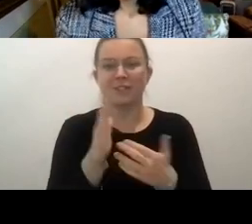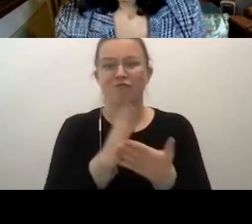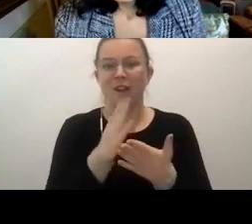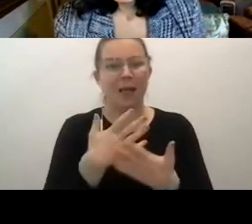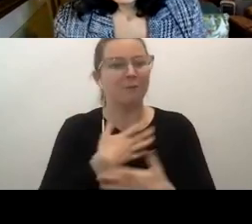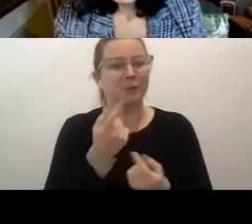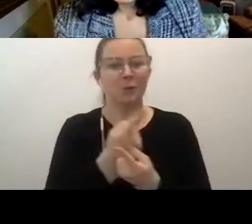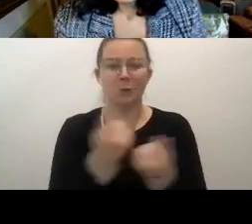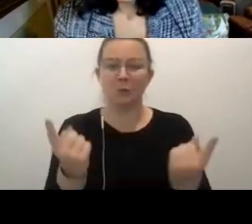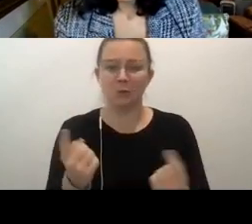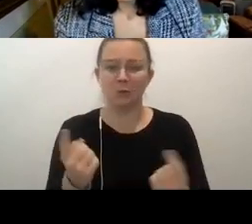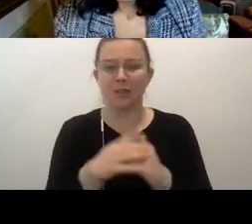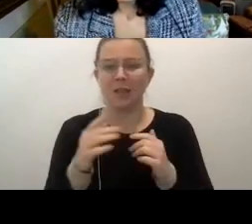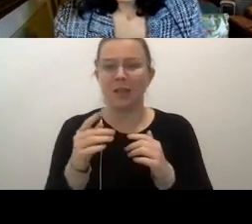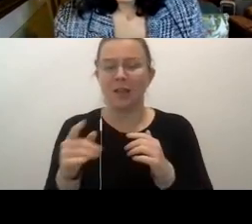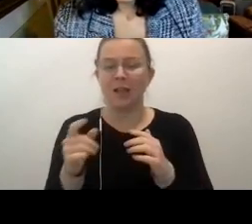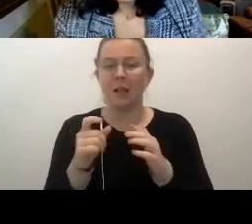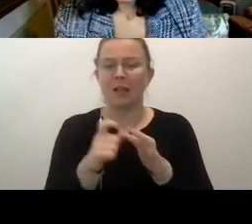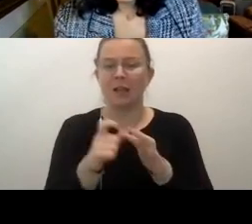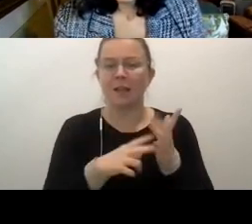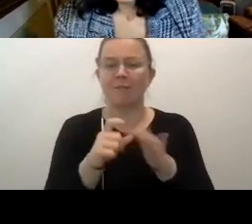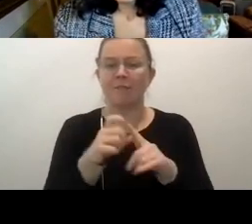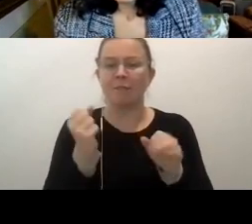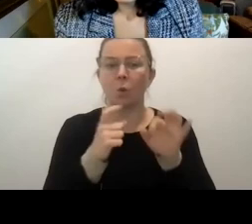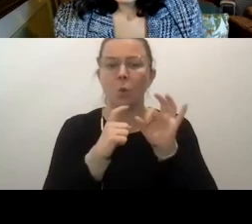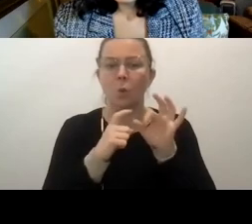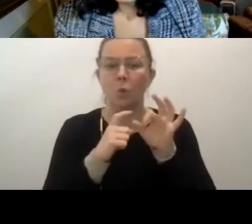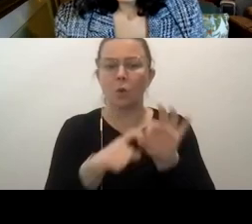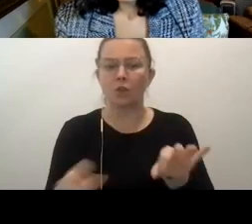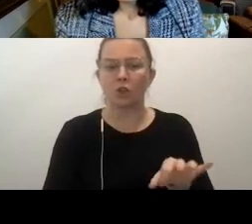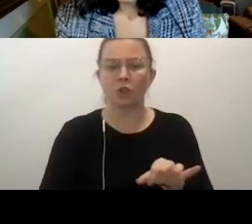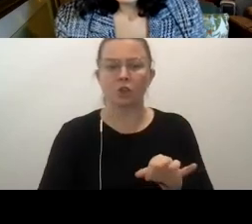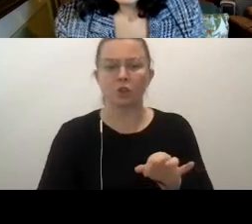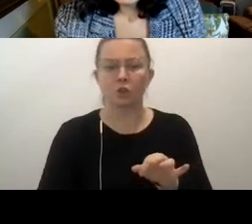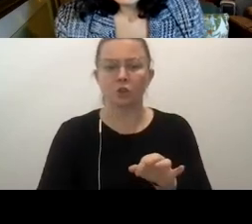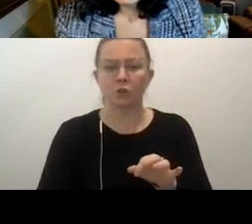Guys, I've got another question I'll read out.